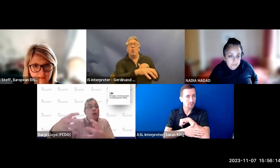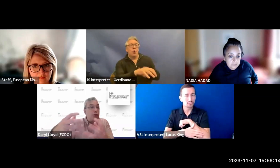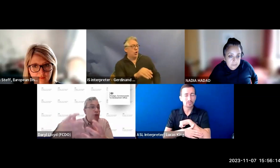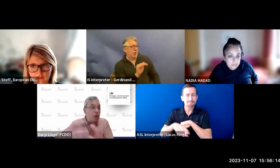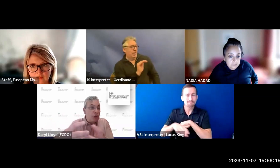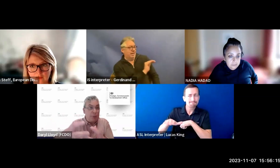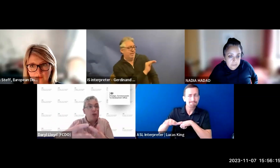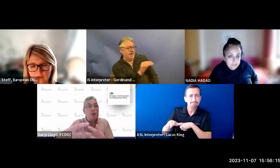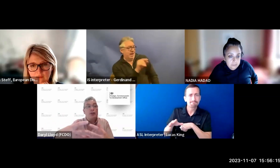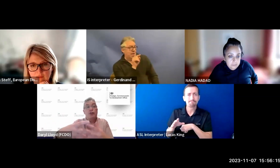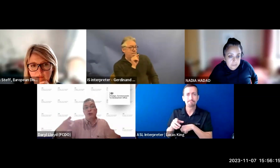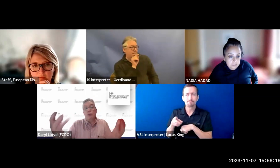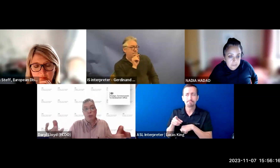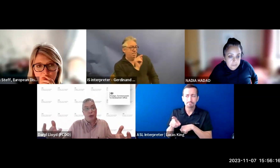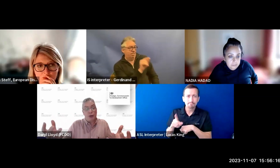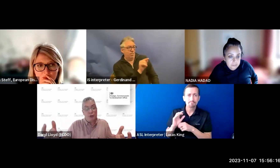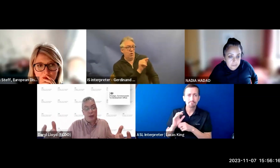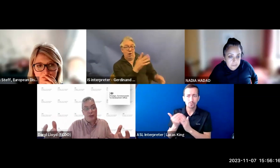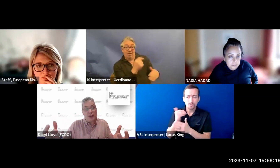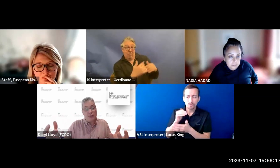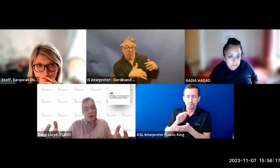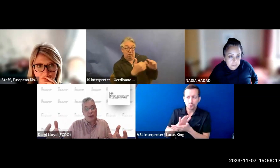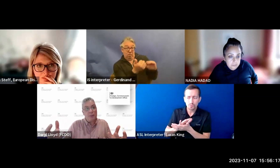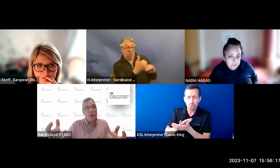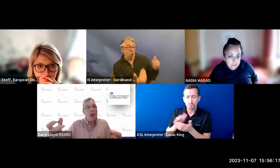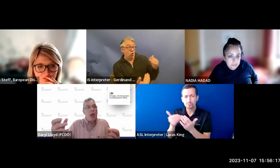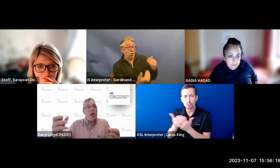"You got a new school, a new education program?